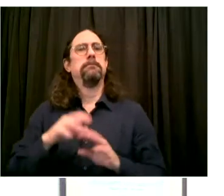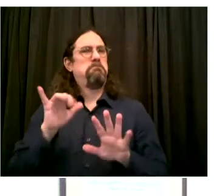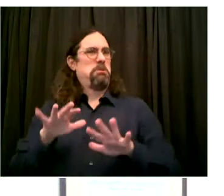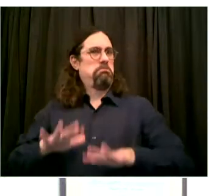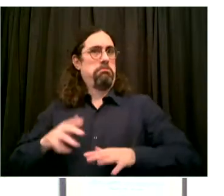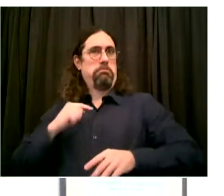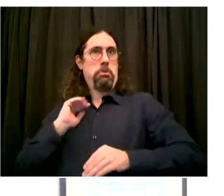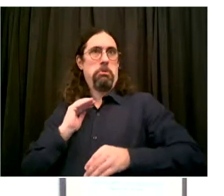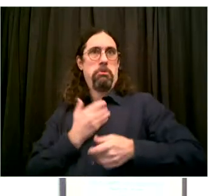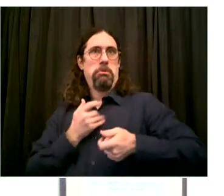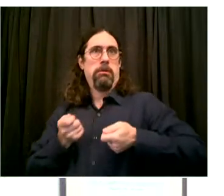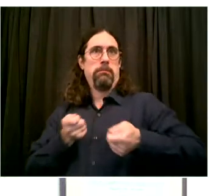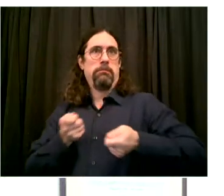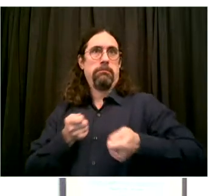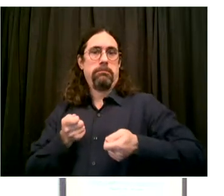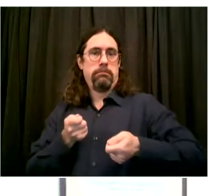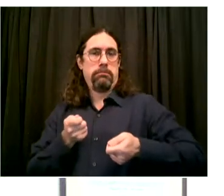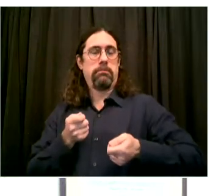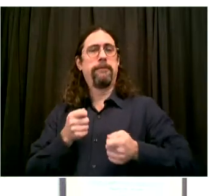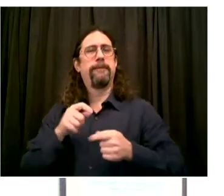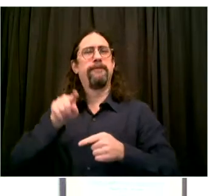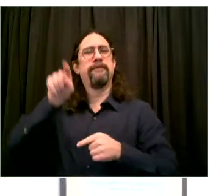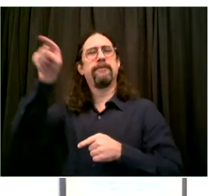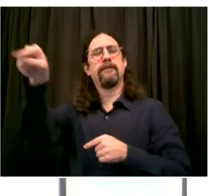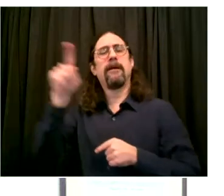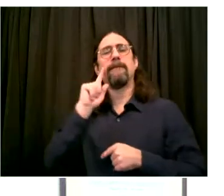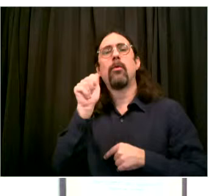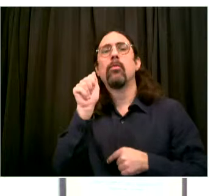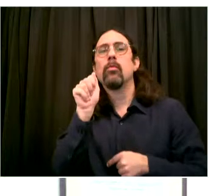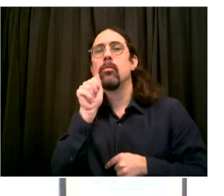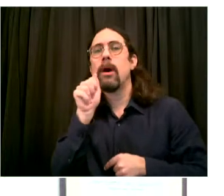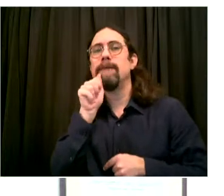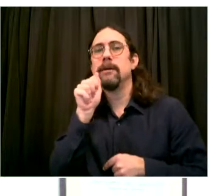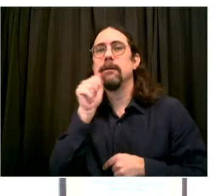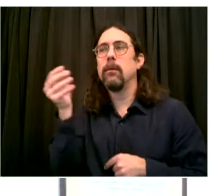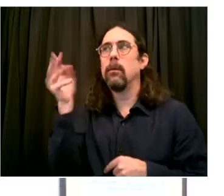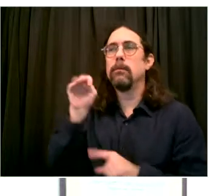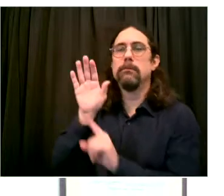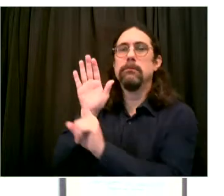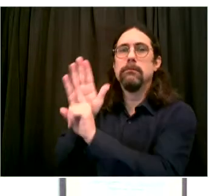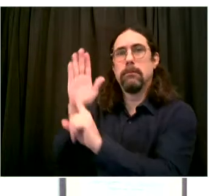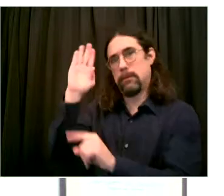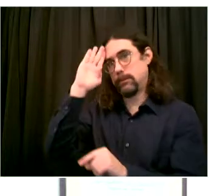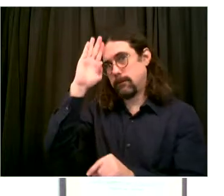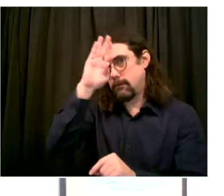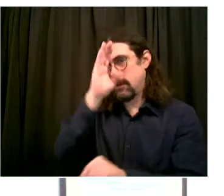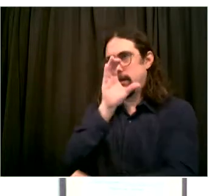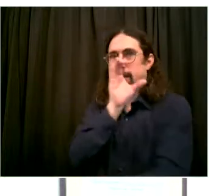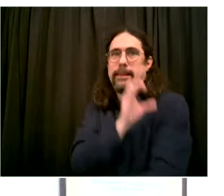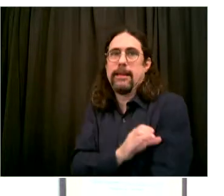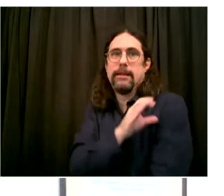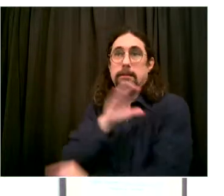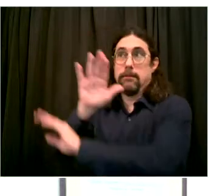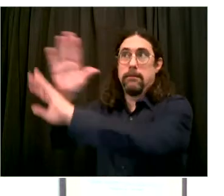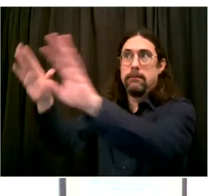OTHER PLACES THAT ARE ADADMINISTERING VACCINE HAVE HAD TO RESCHEDULE SOME OF THEIR APPOINTMENTS AS WELL DUE TO